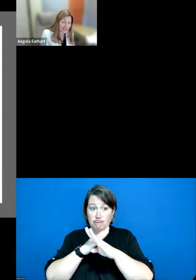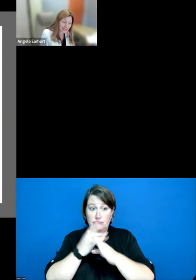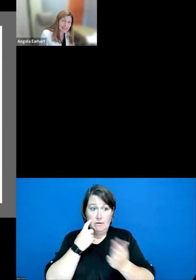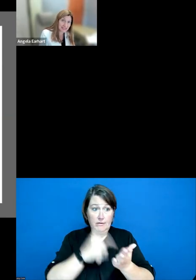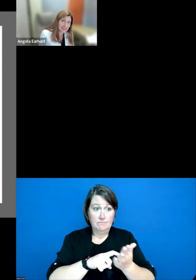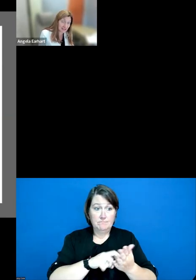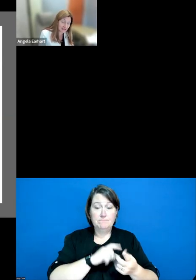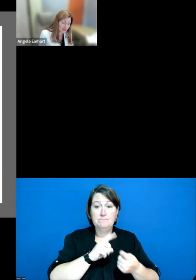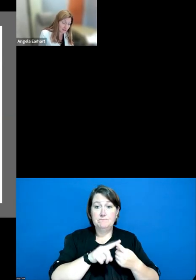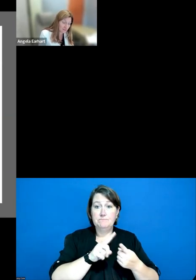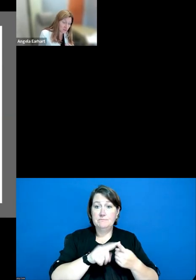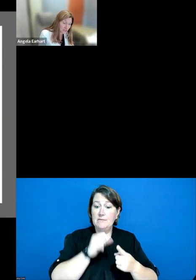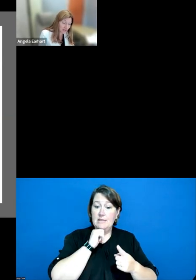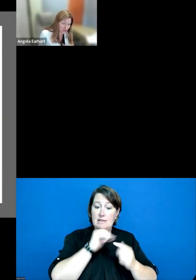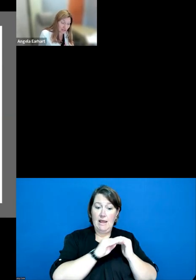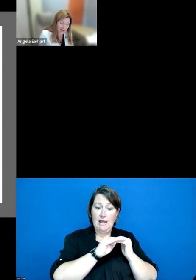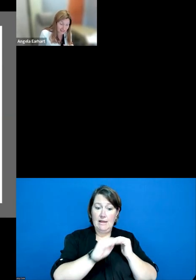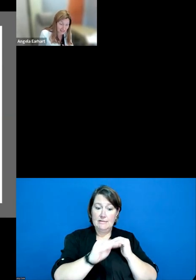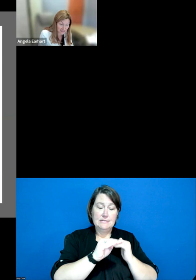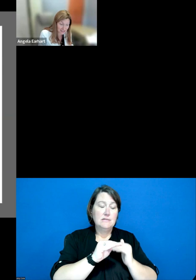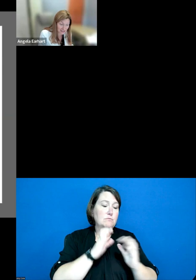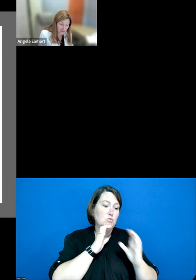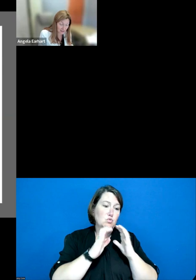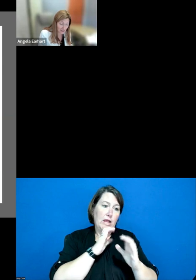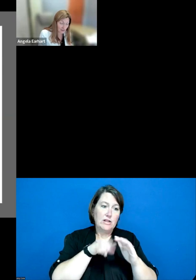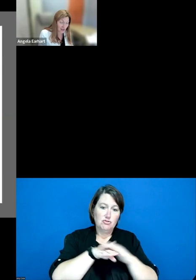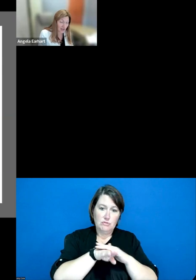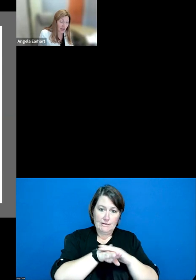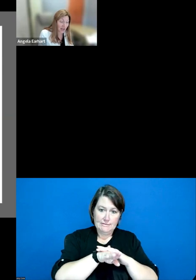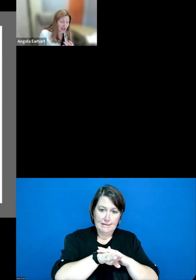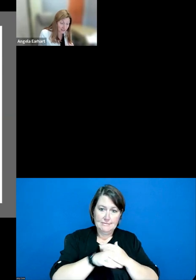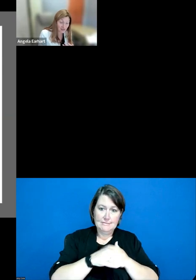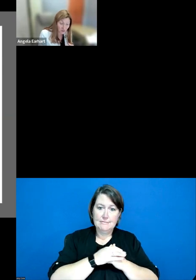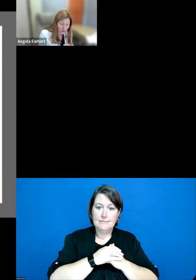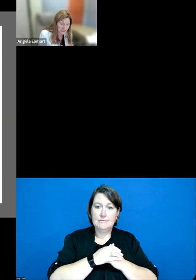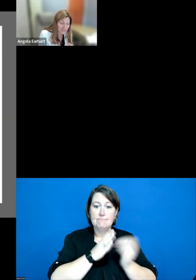inconsistent communication access and difficulty